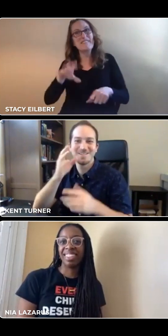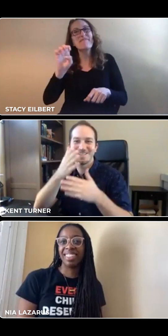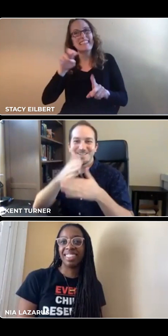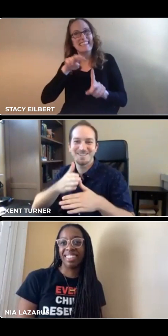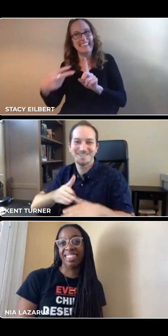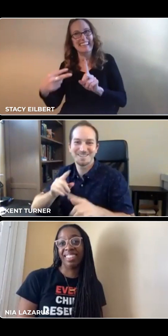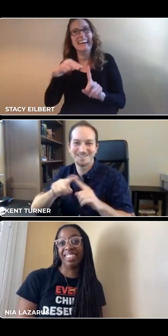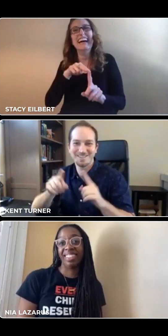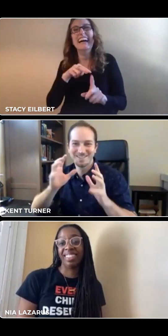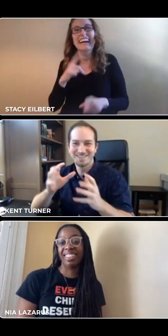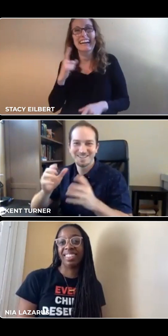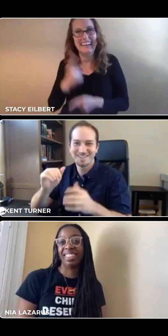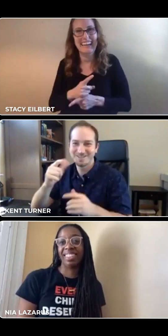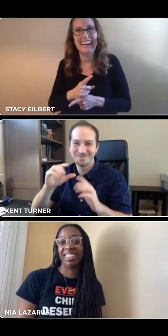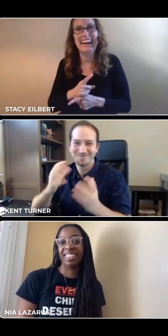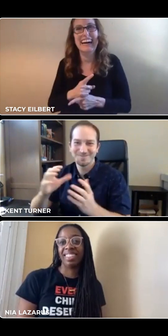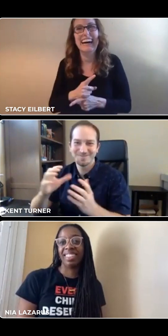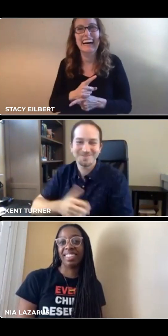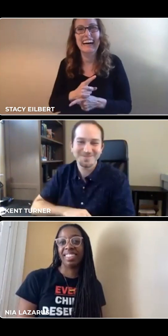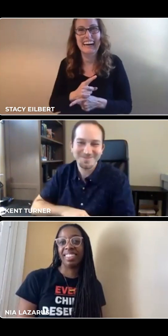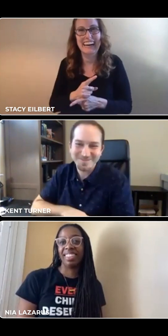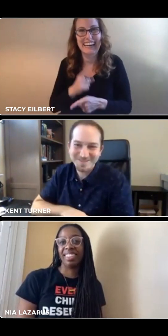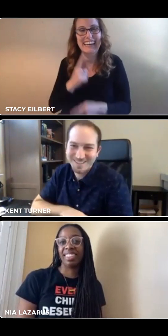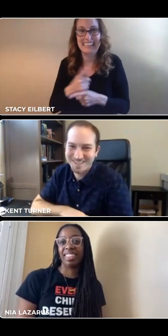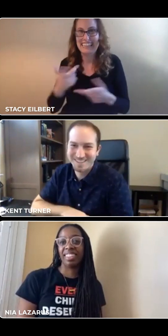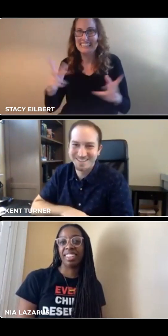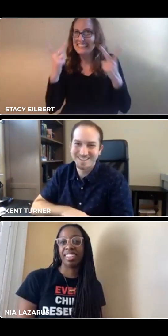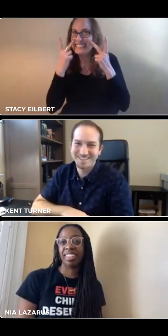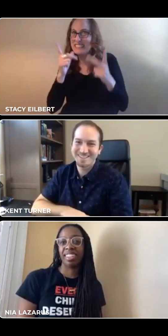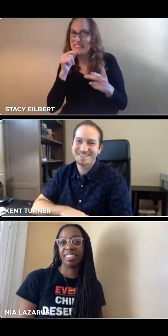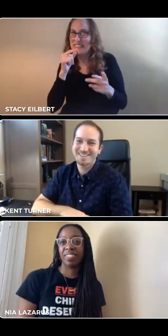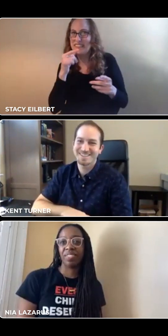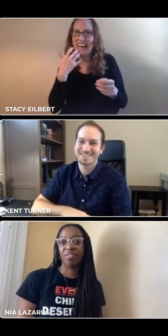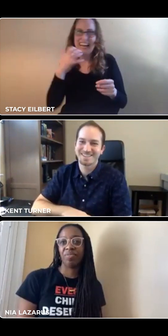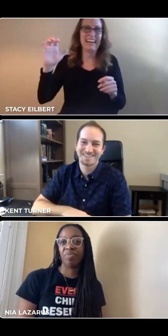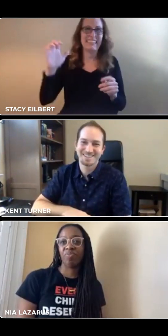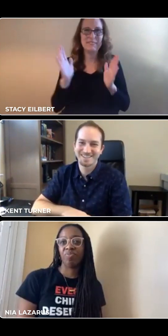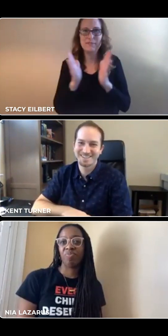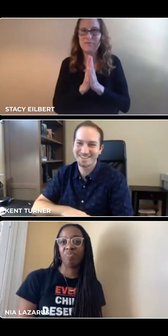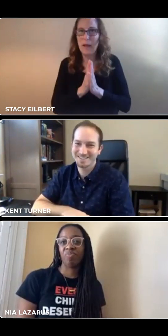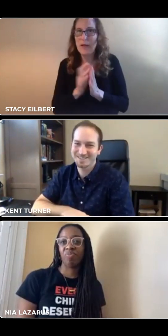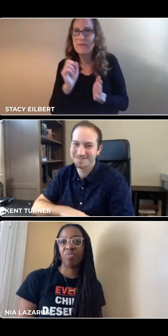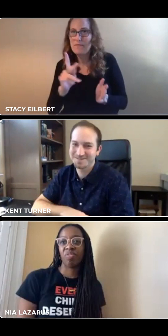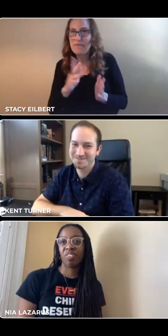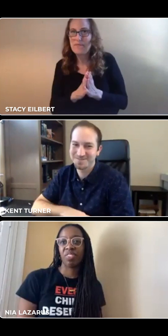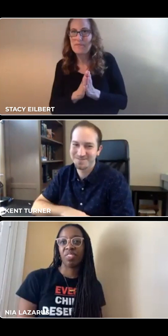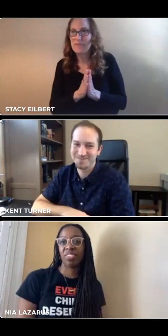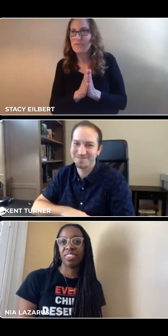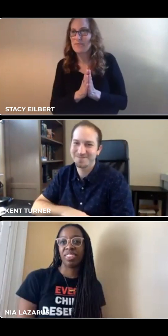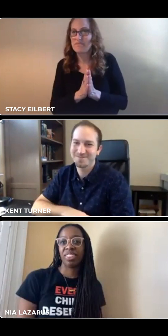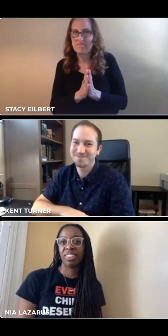focus on Deaf Education and see how it breaks out into different categories. Let's see who's hot!